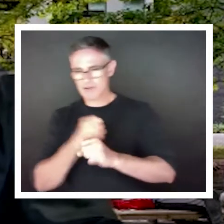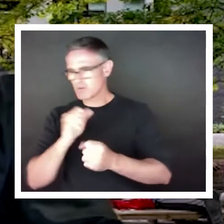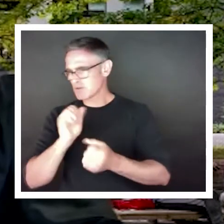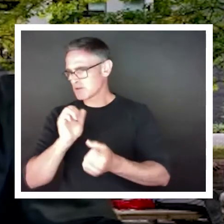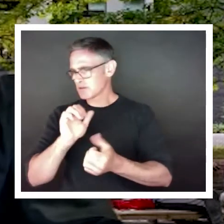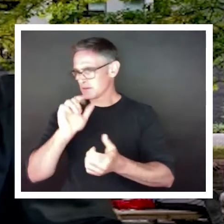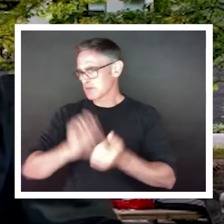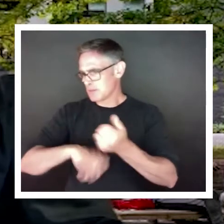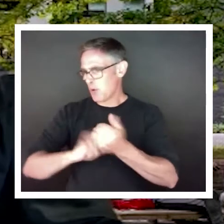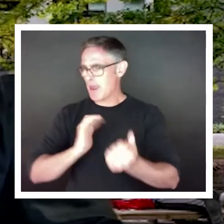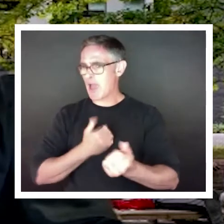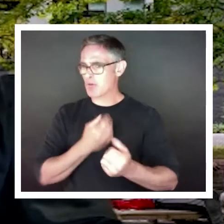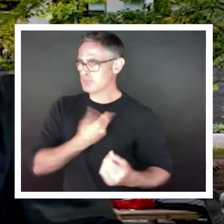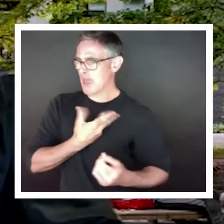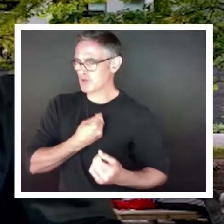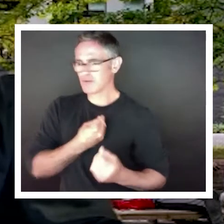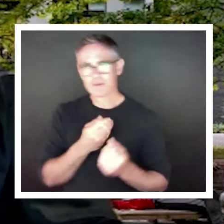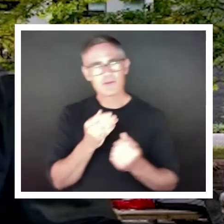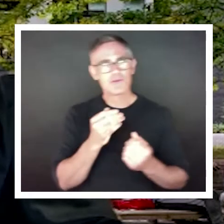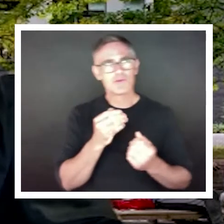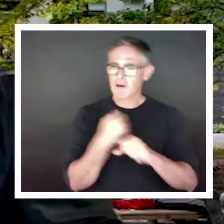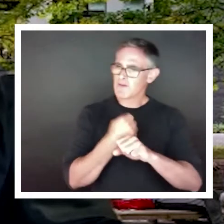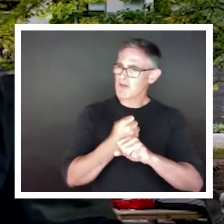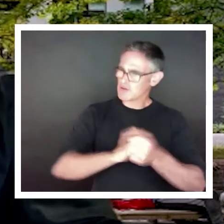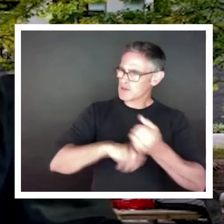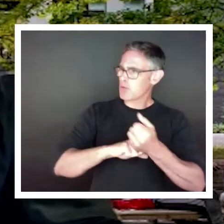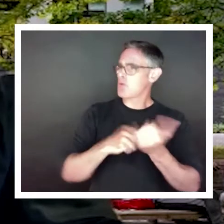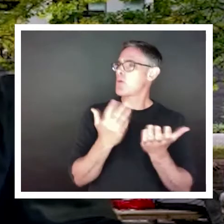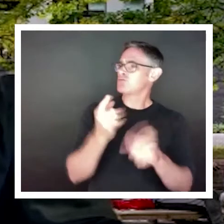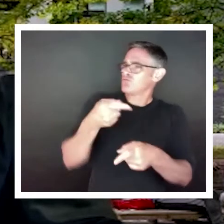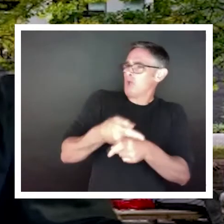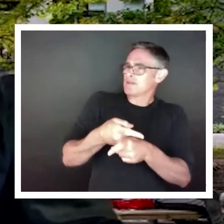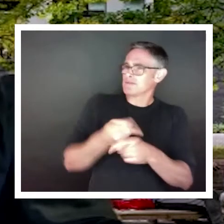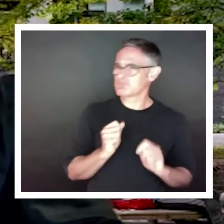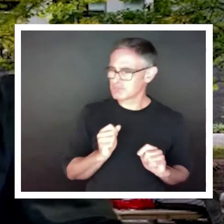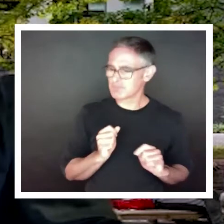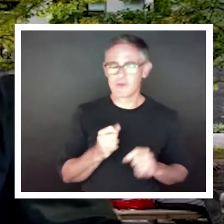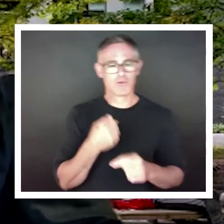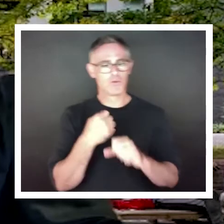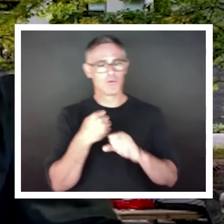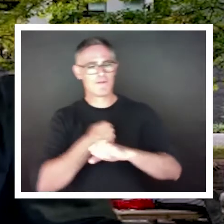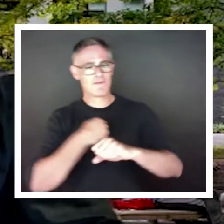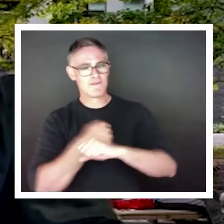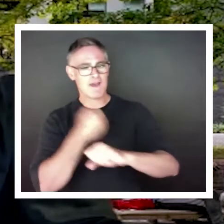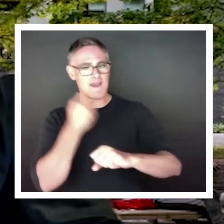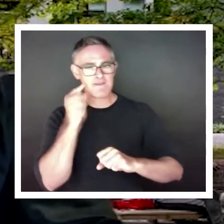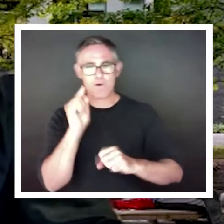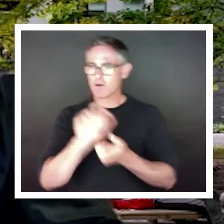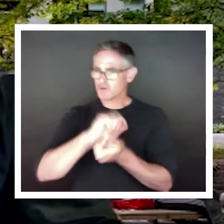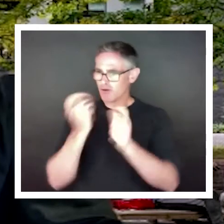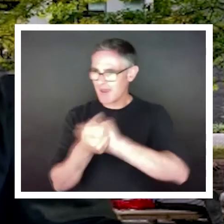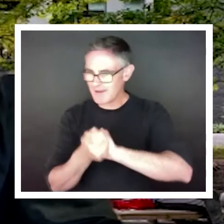Fighting for what is right, fighting for change, fighting for others, and fighting for the day